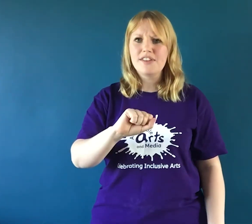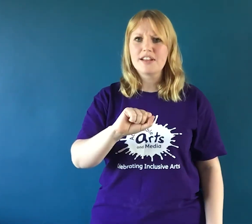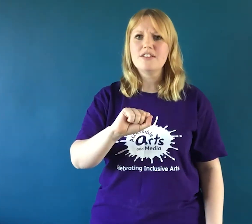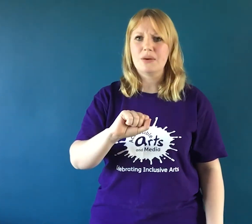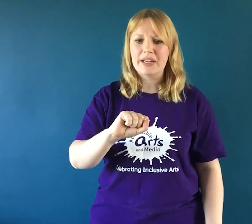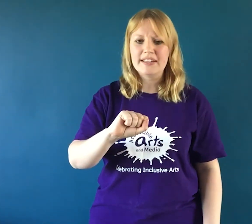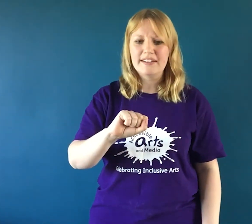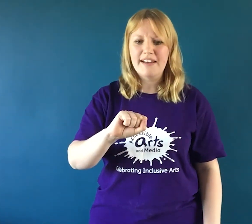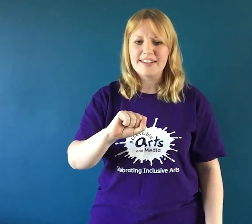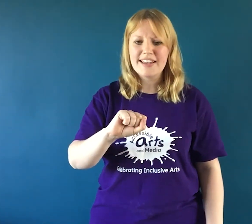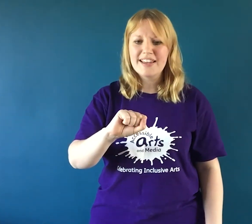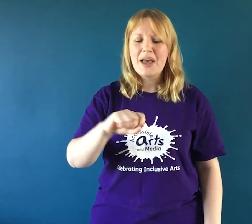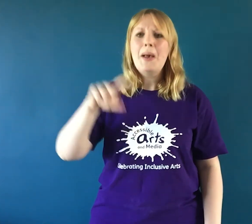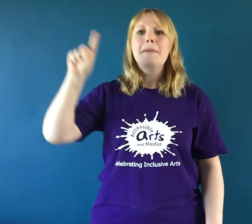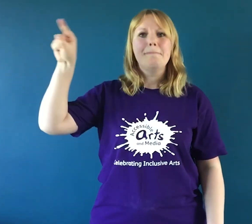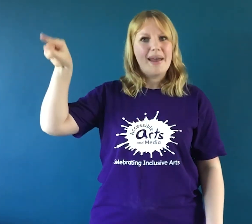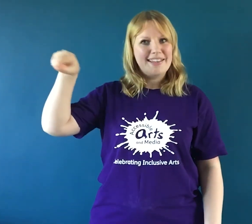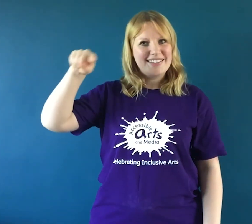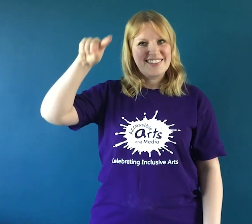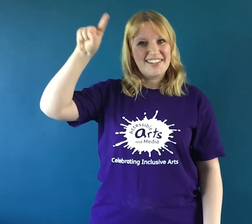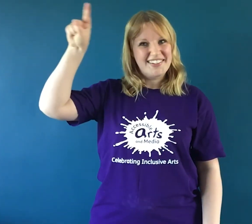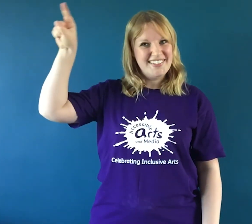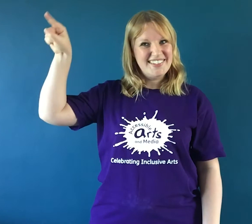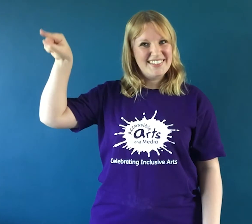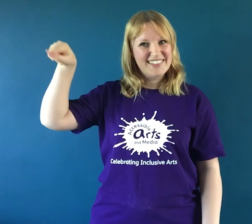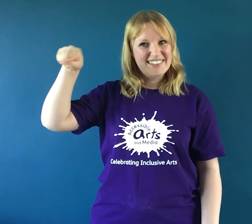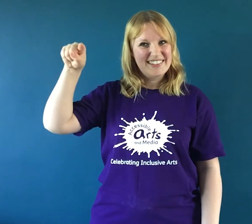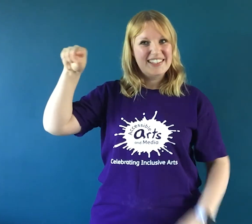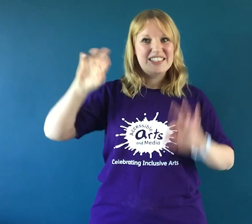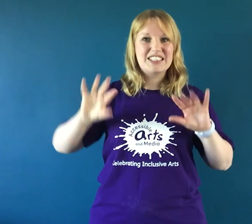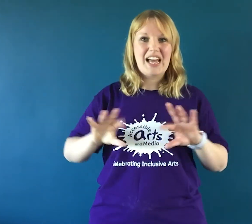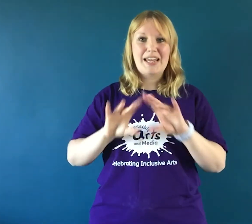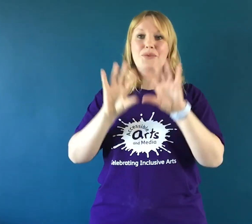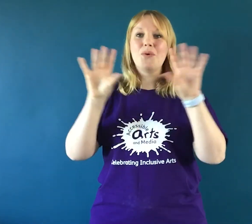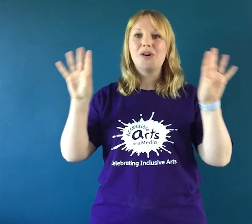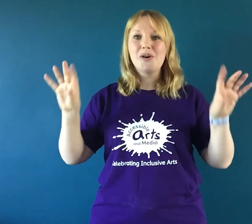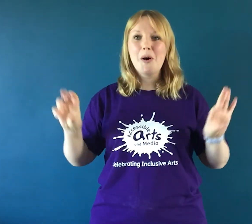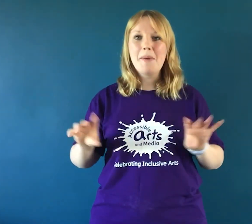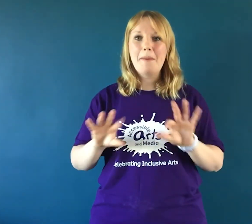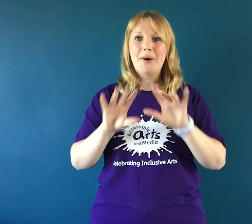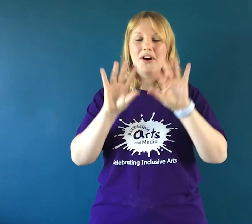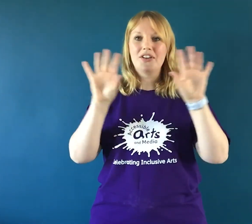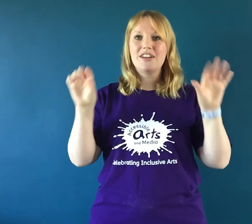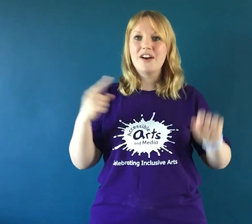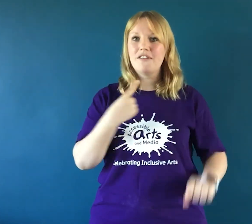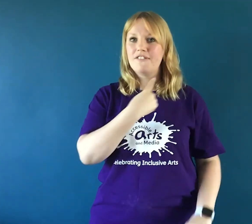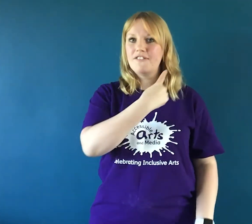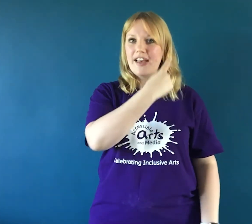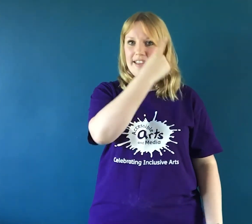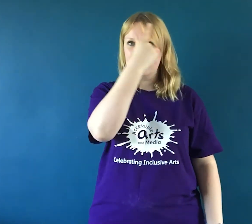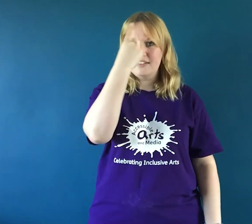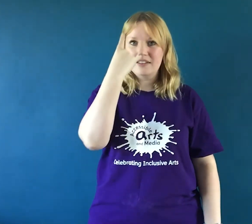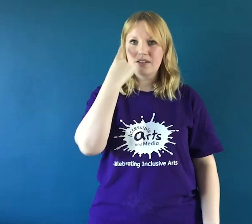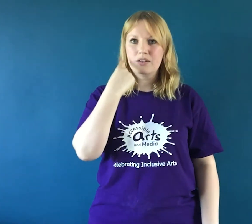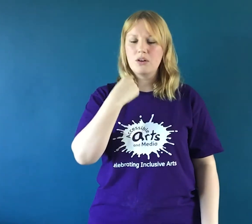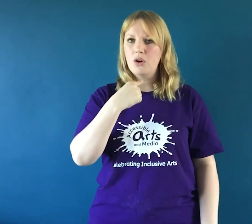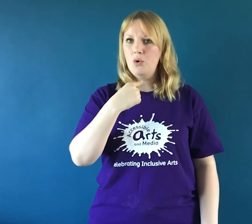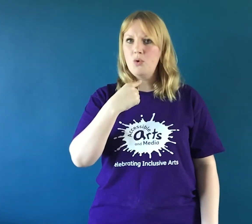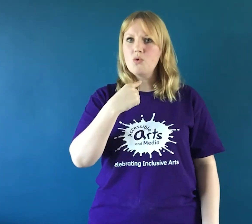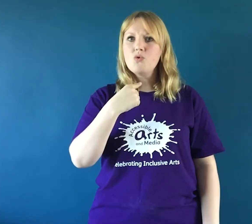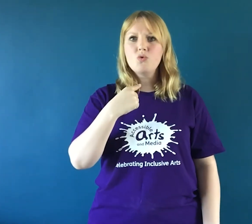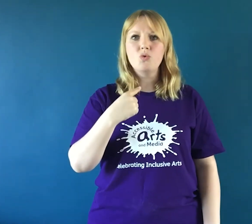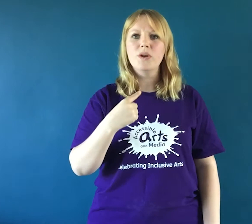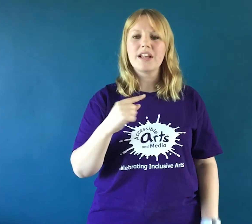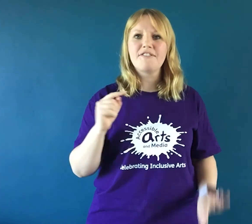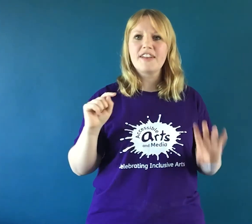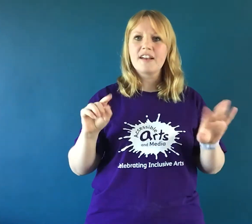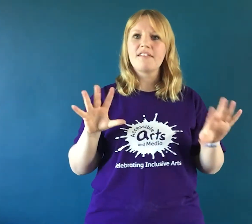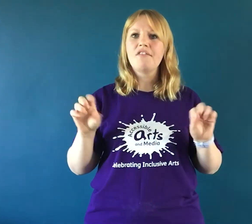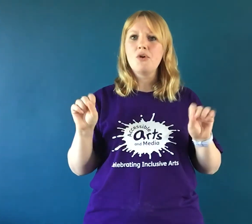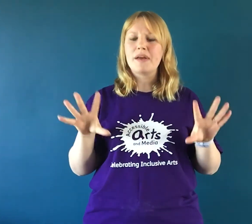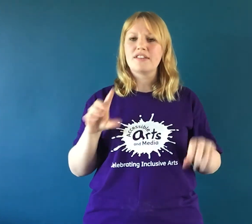if you can do it. Ready? May the sun shine warm upon your face. It’s like finger aerobics